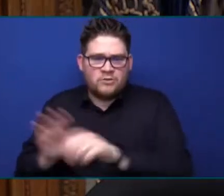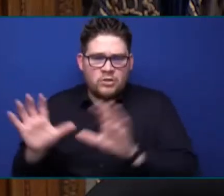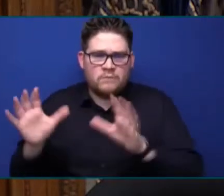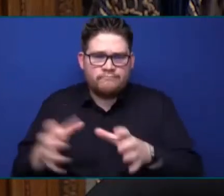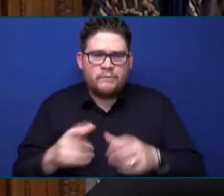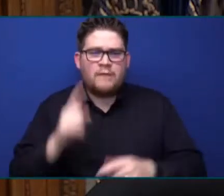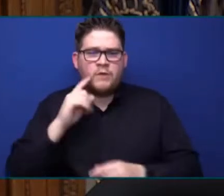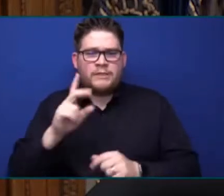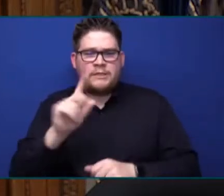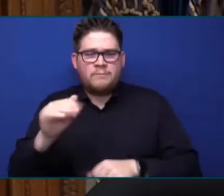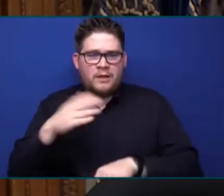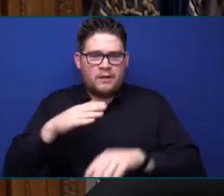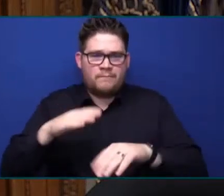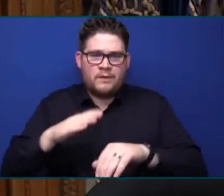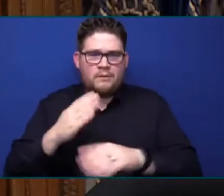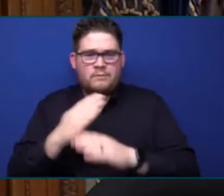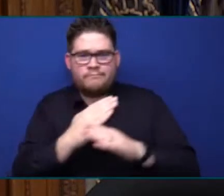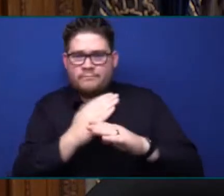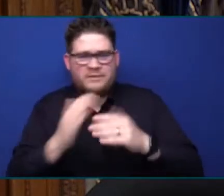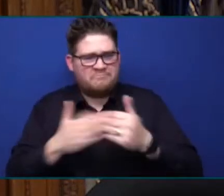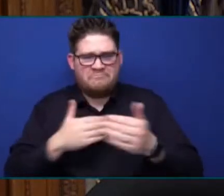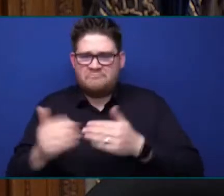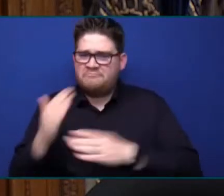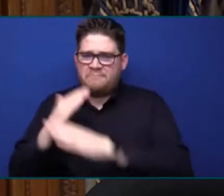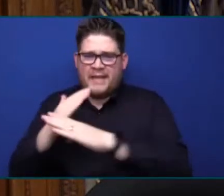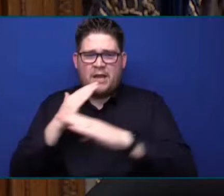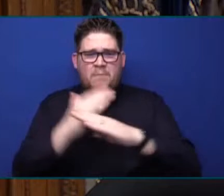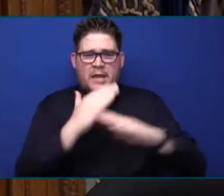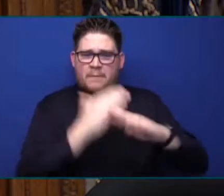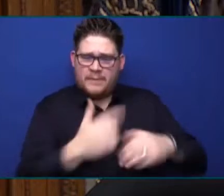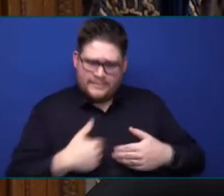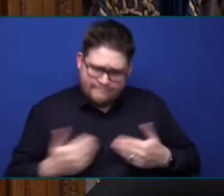have learned to become an advocate for myself and those with disabilities who do not have a voice.